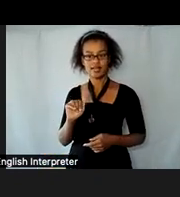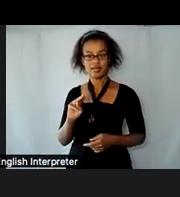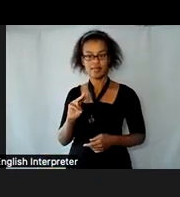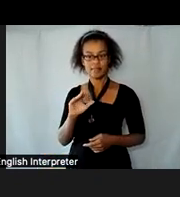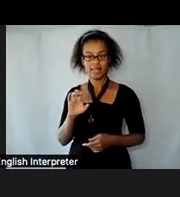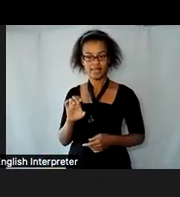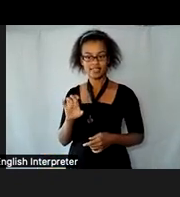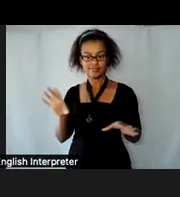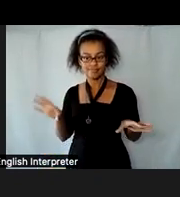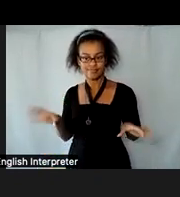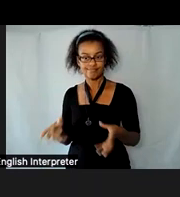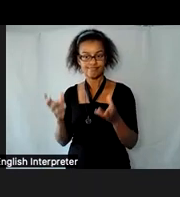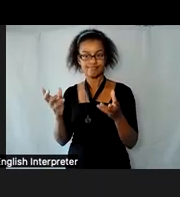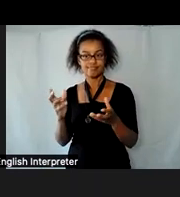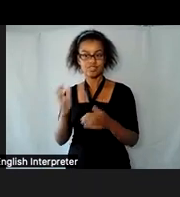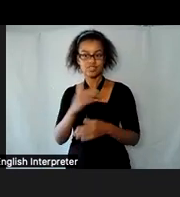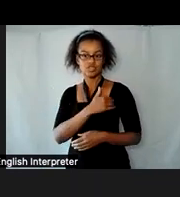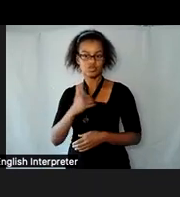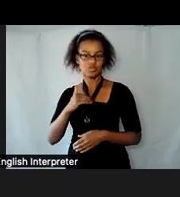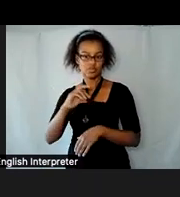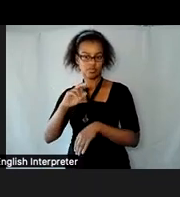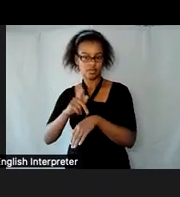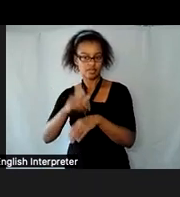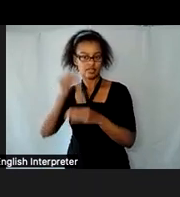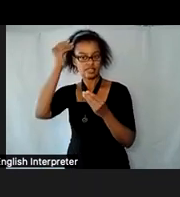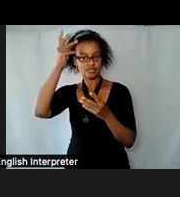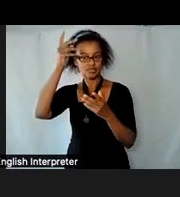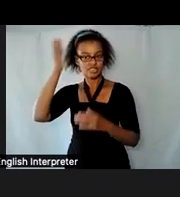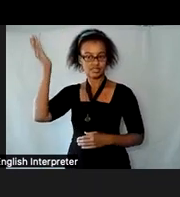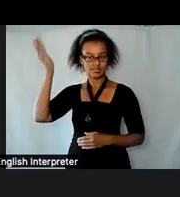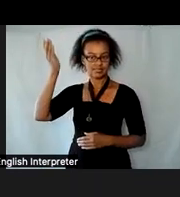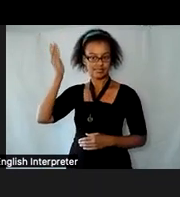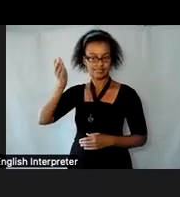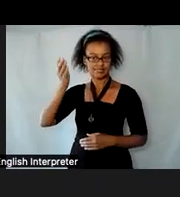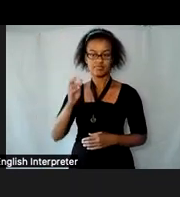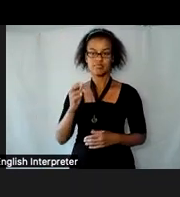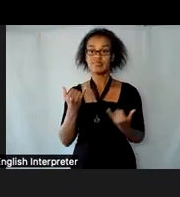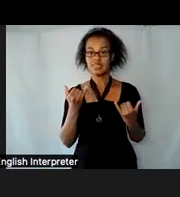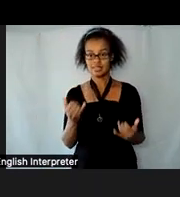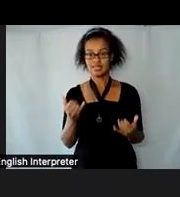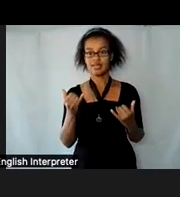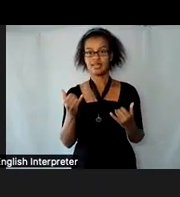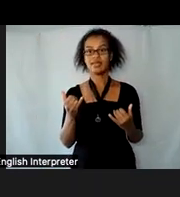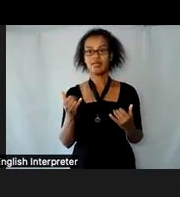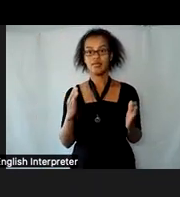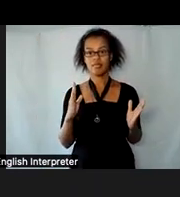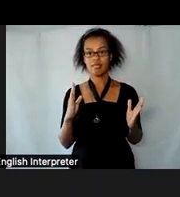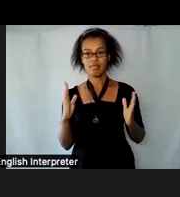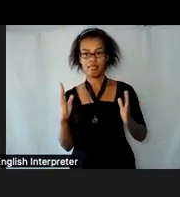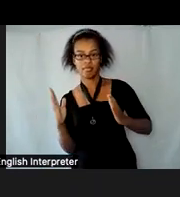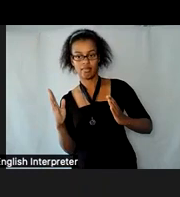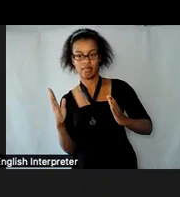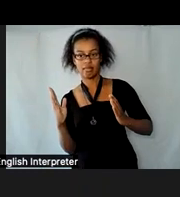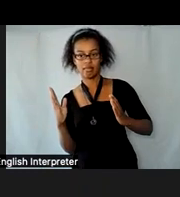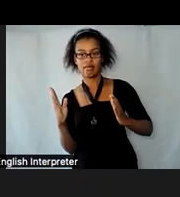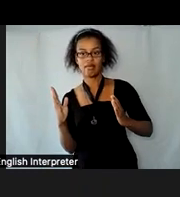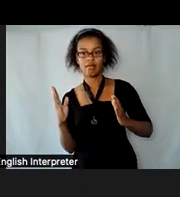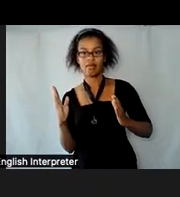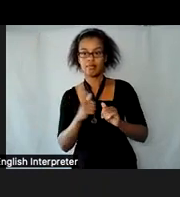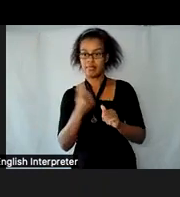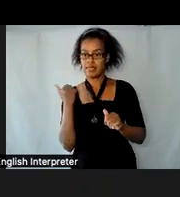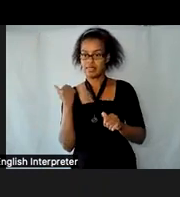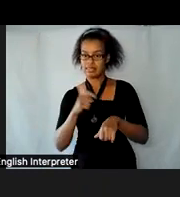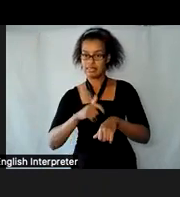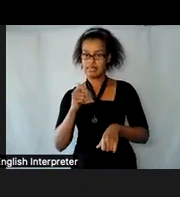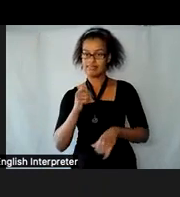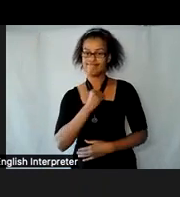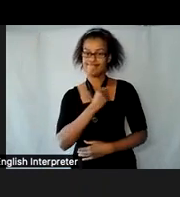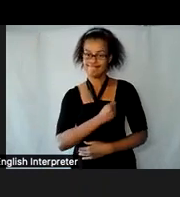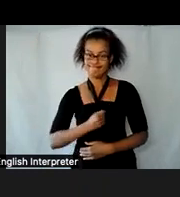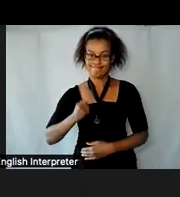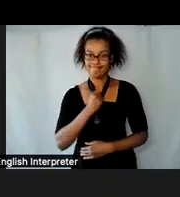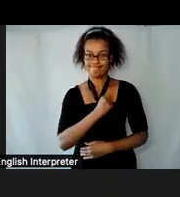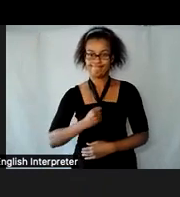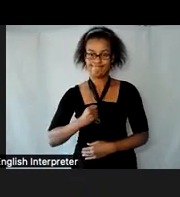I am very sorry about the delay that we experienced due to some technical issues because that's